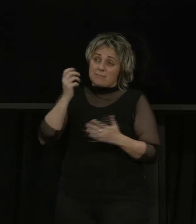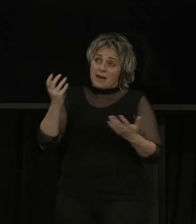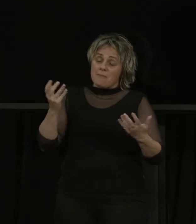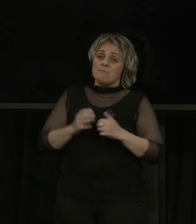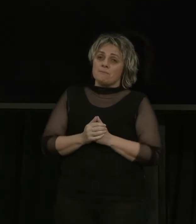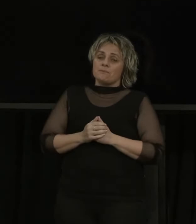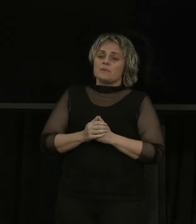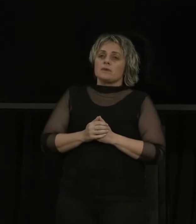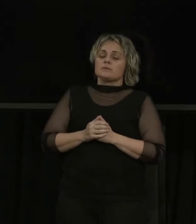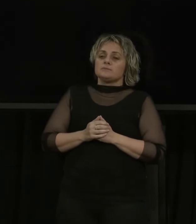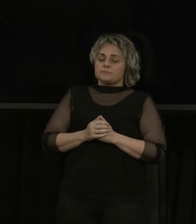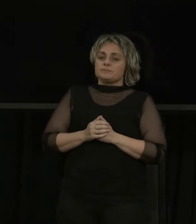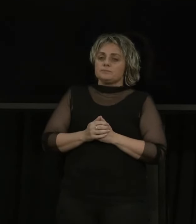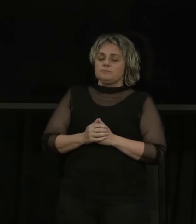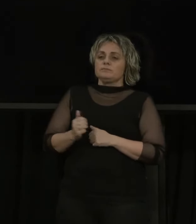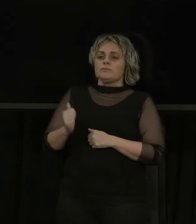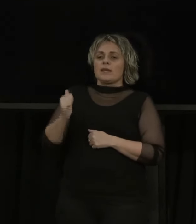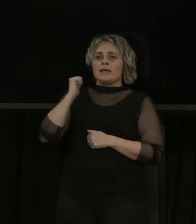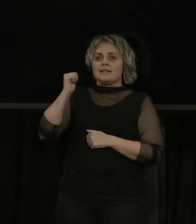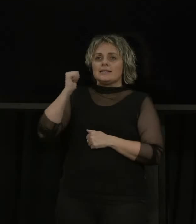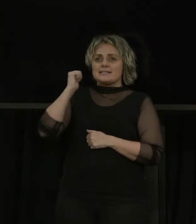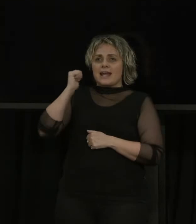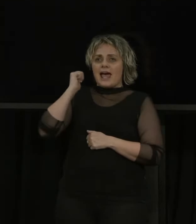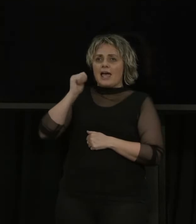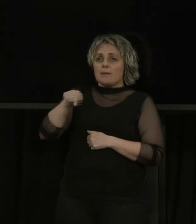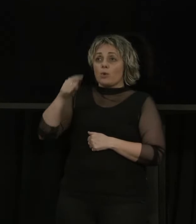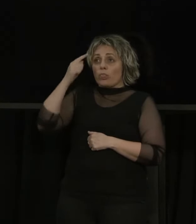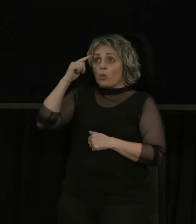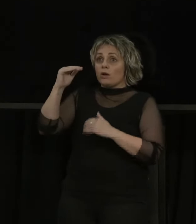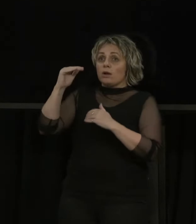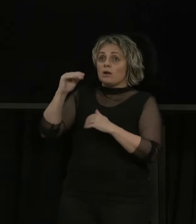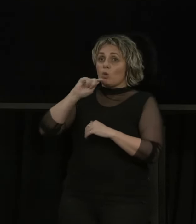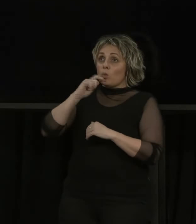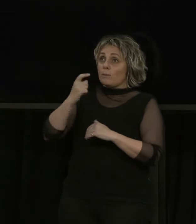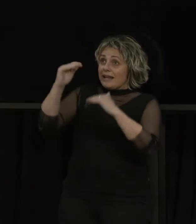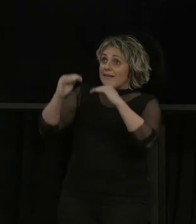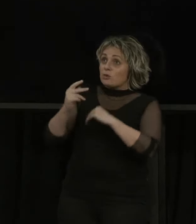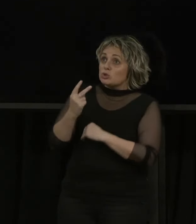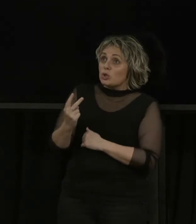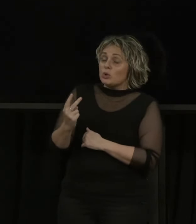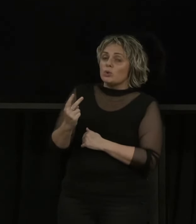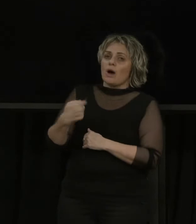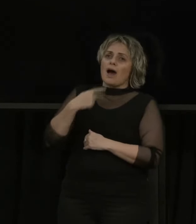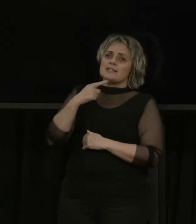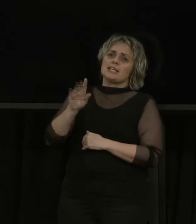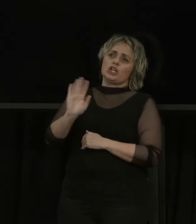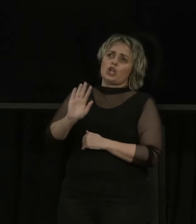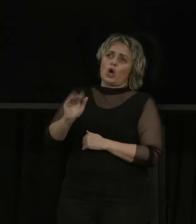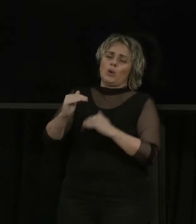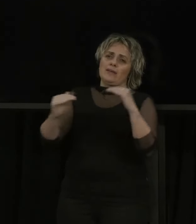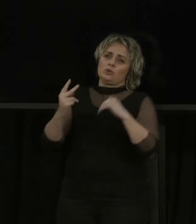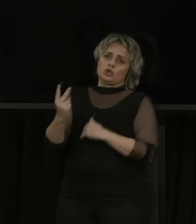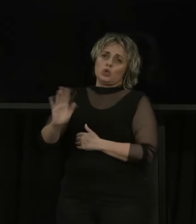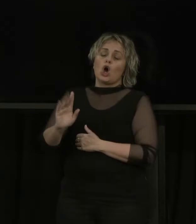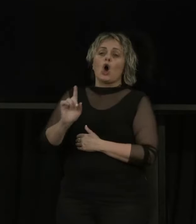the three-step phase was